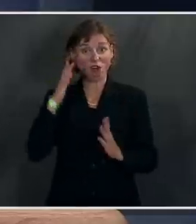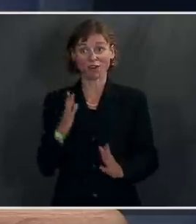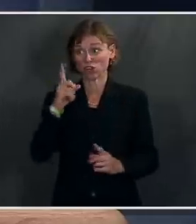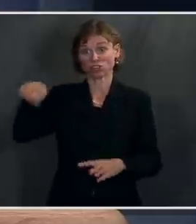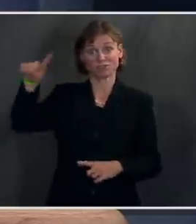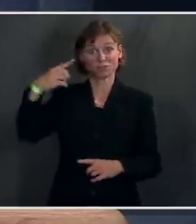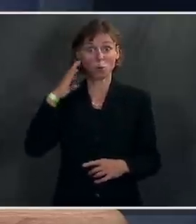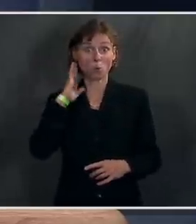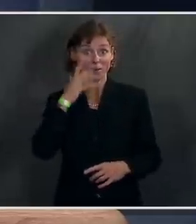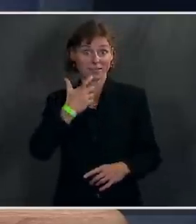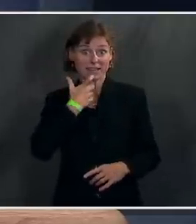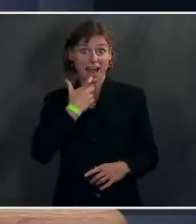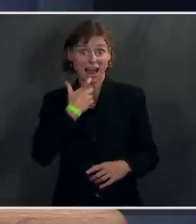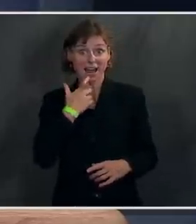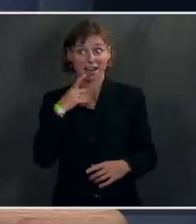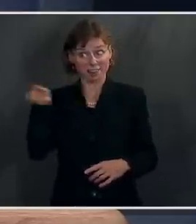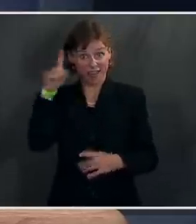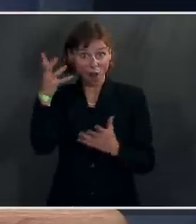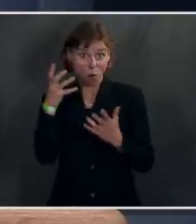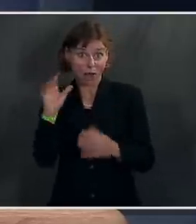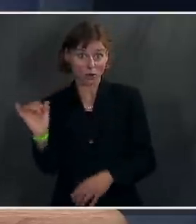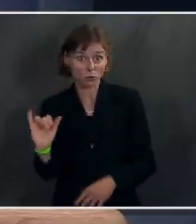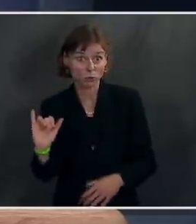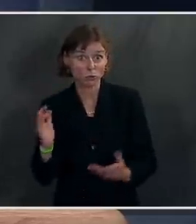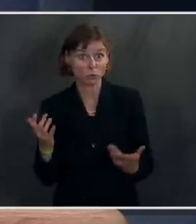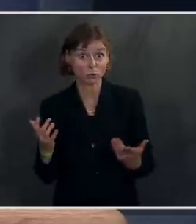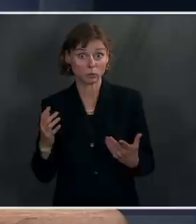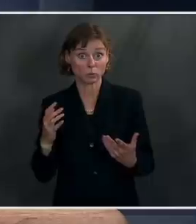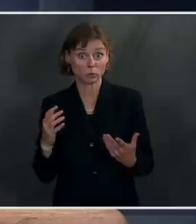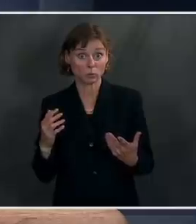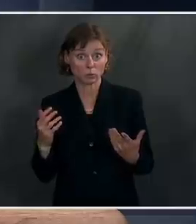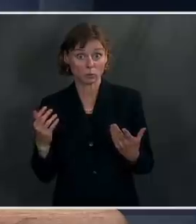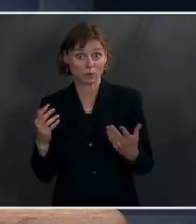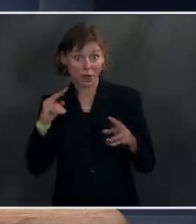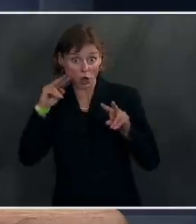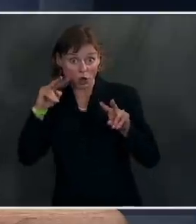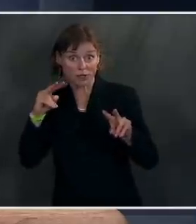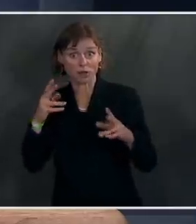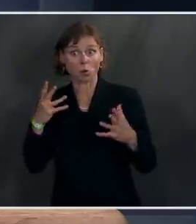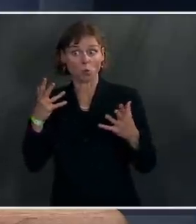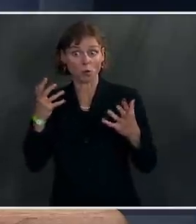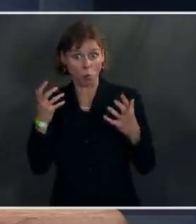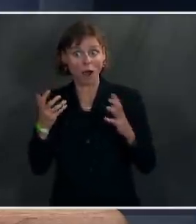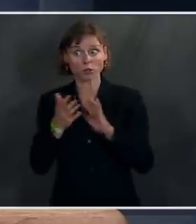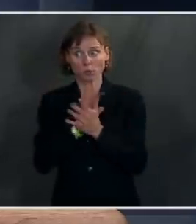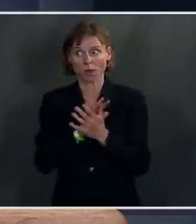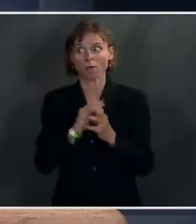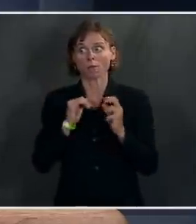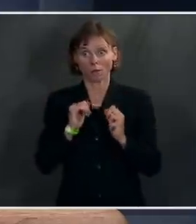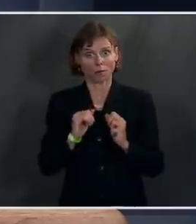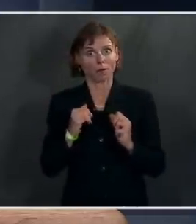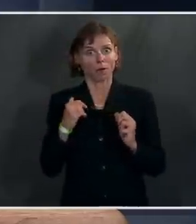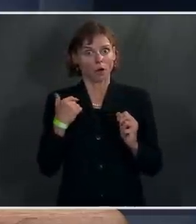That's also what they're looking on. Right, looking at. So, we're trying to get to a place where we know what's coming so governors